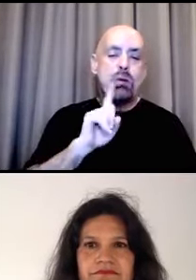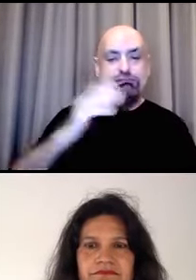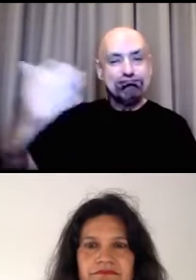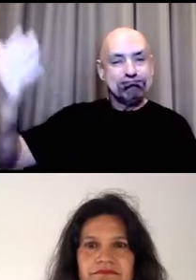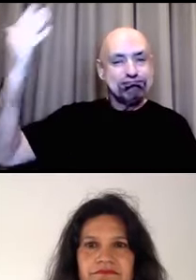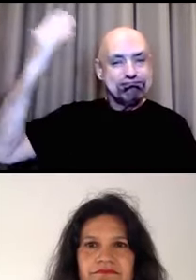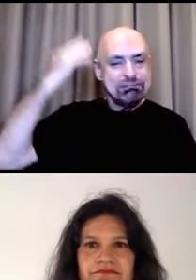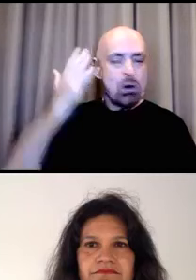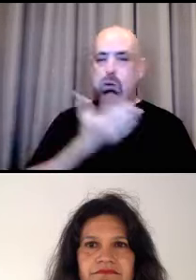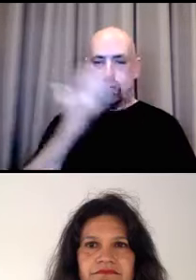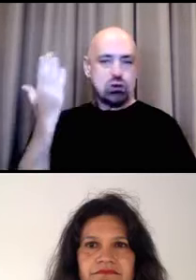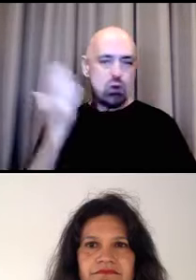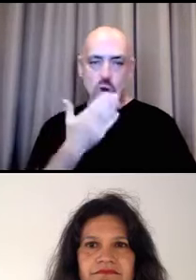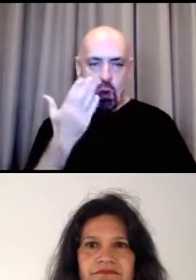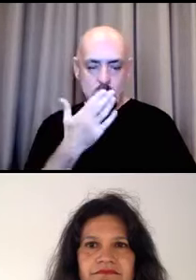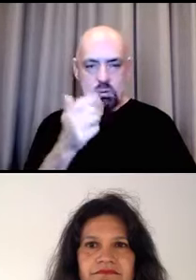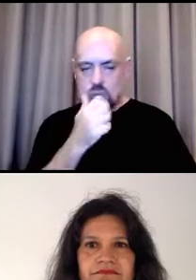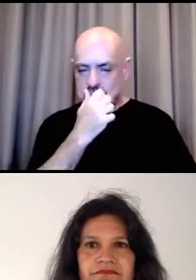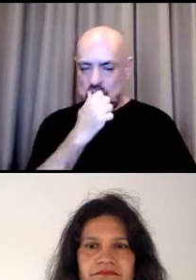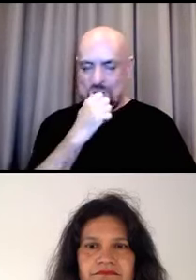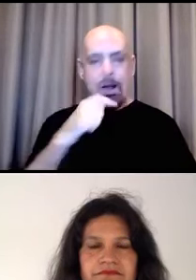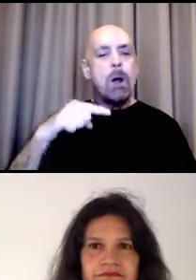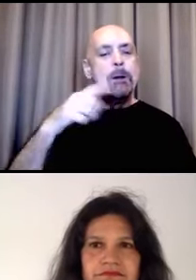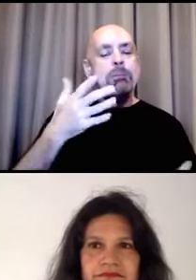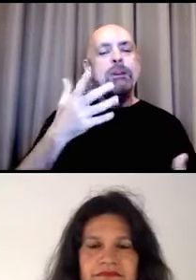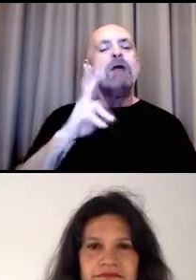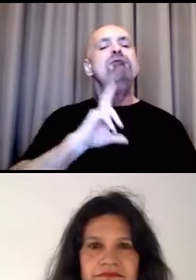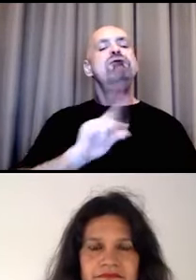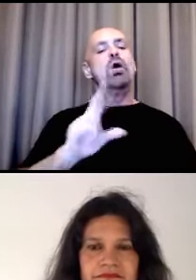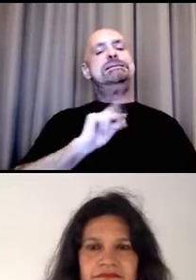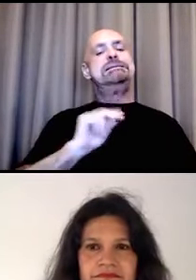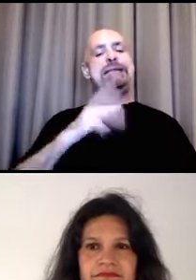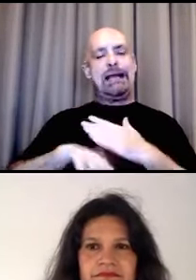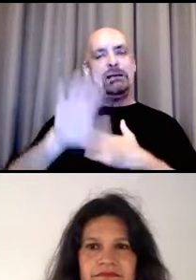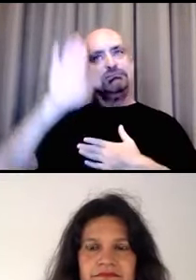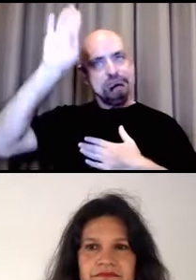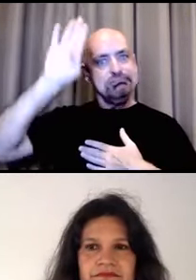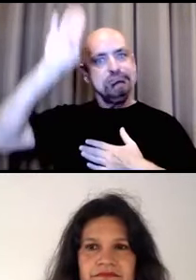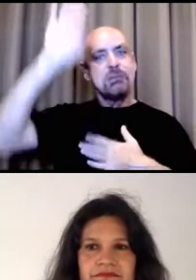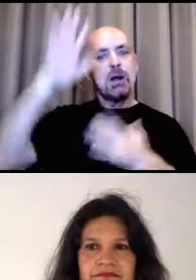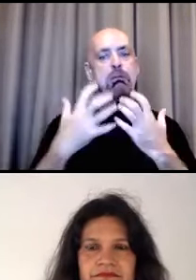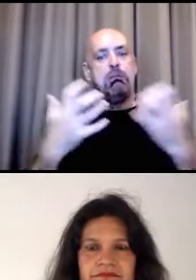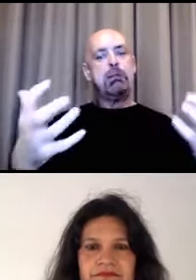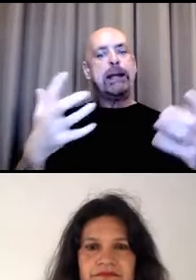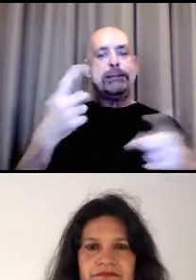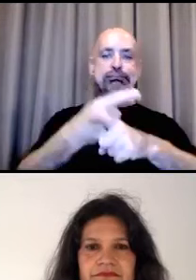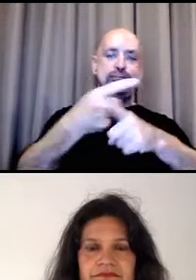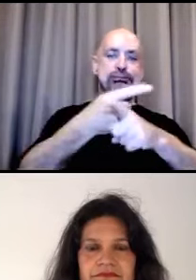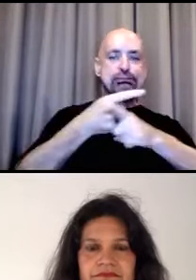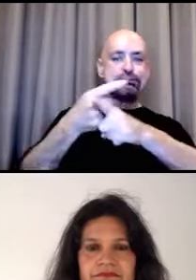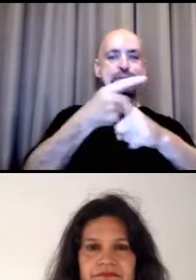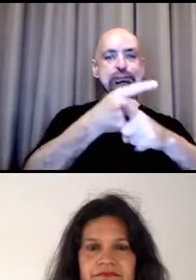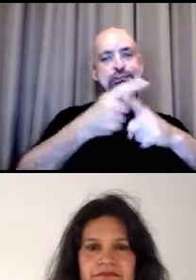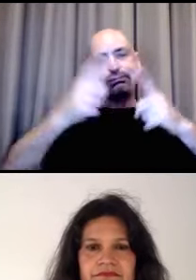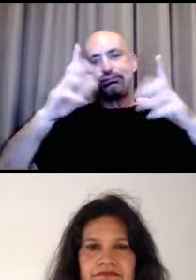of raising gigantic questions even if it looks that nobody else is raising them right now. When